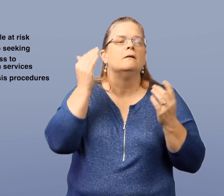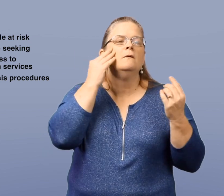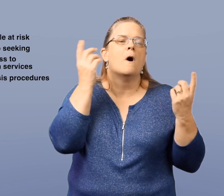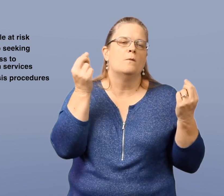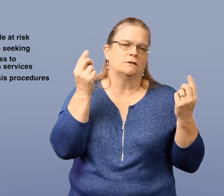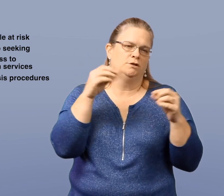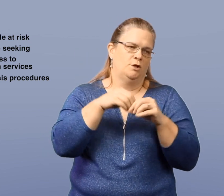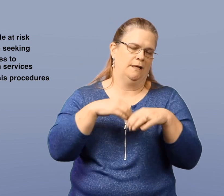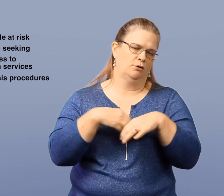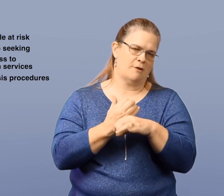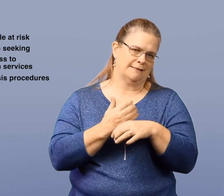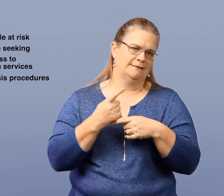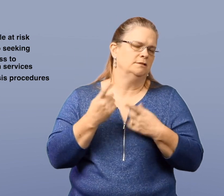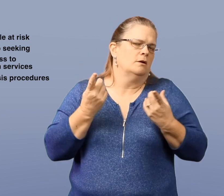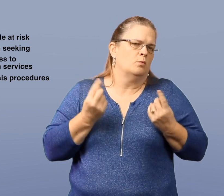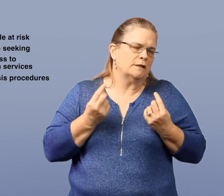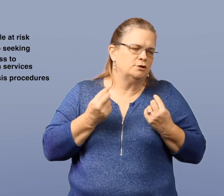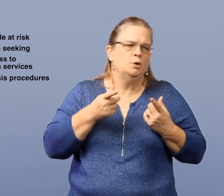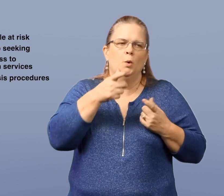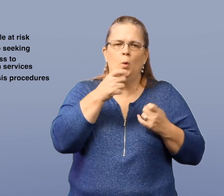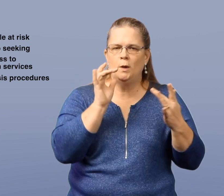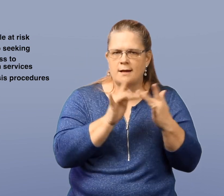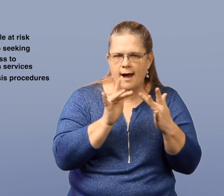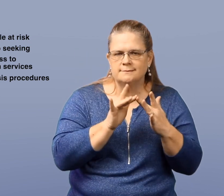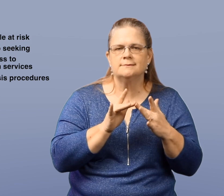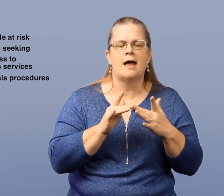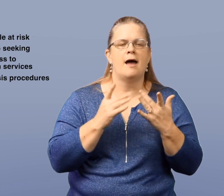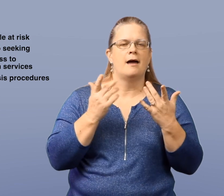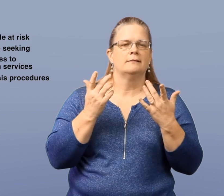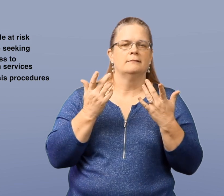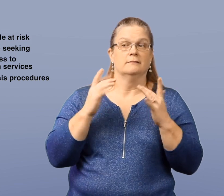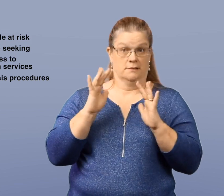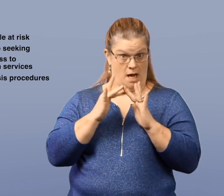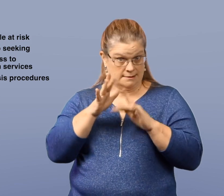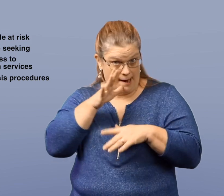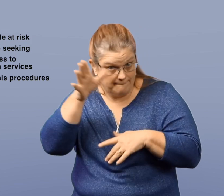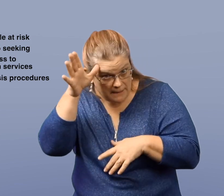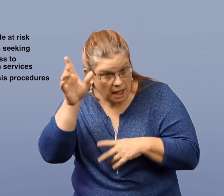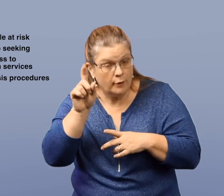That means knowing what to do in a crisis, knowing who to contact, whether it be parents,